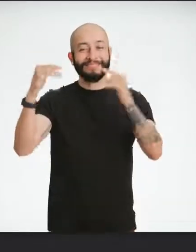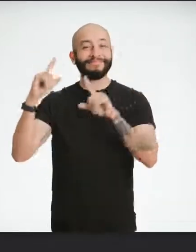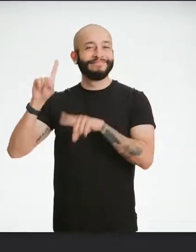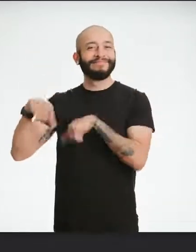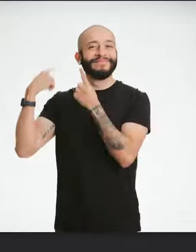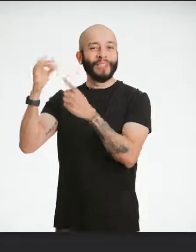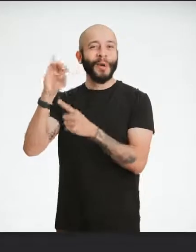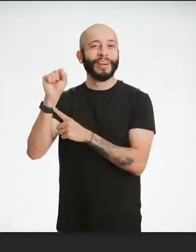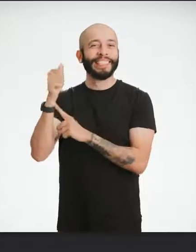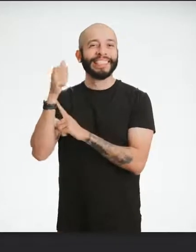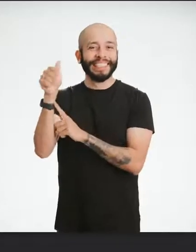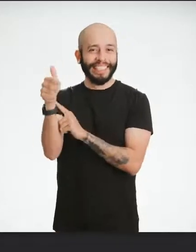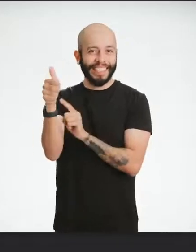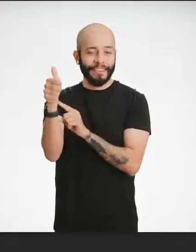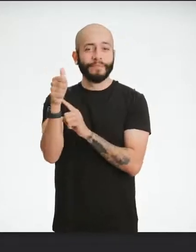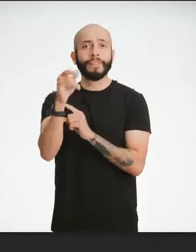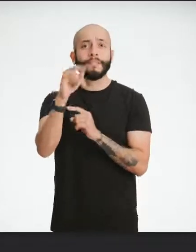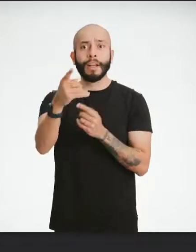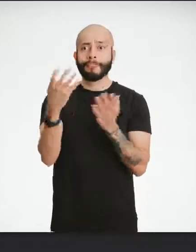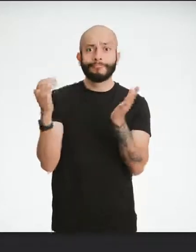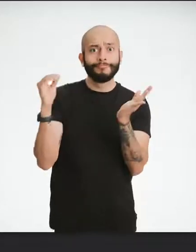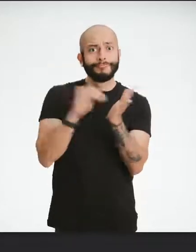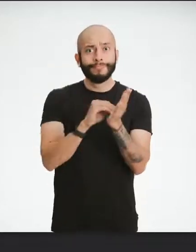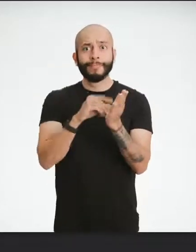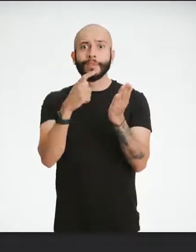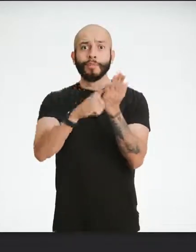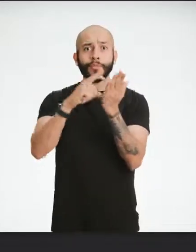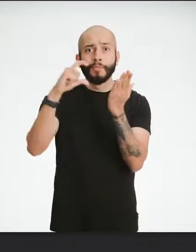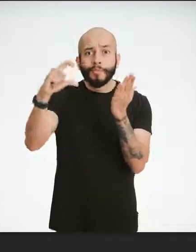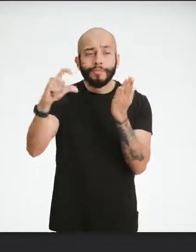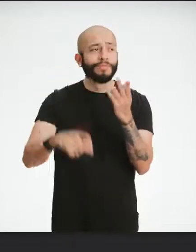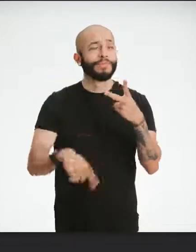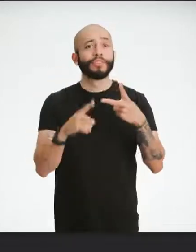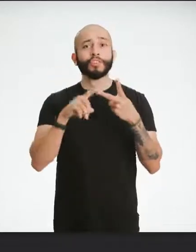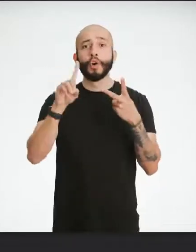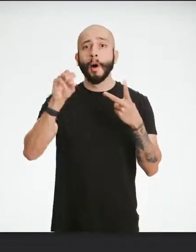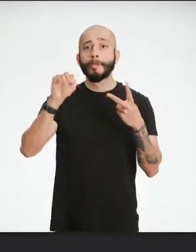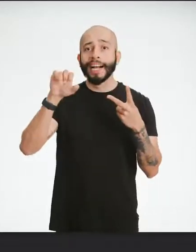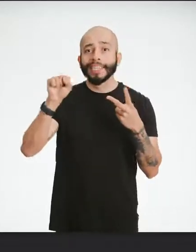If you adopt Intents to integrate with Widgets or domains like media or messaging, you should